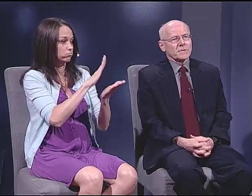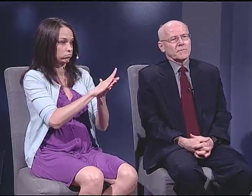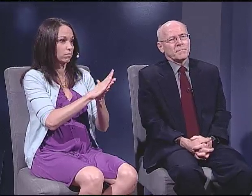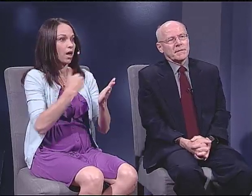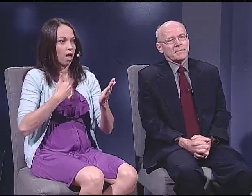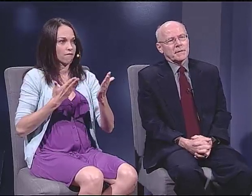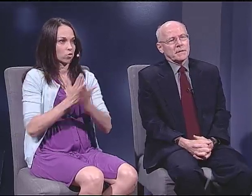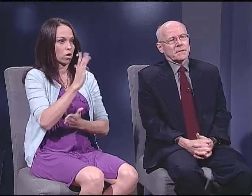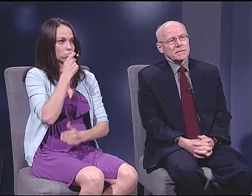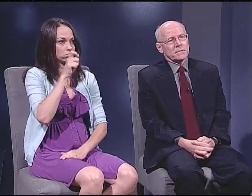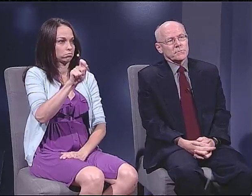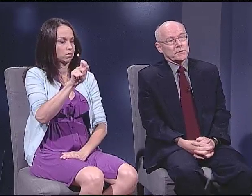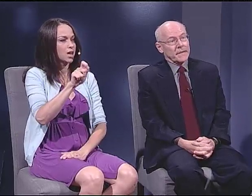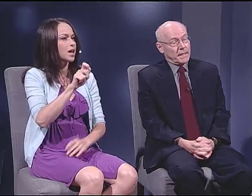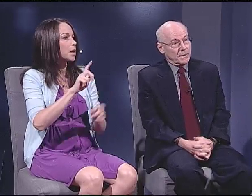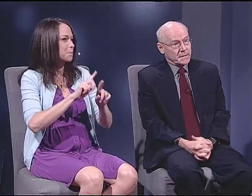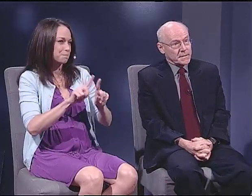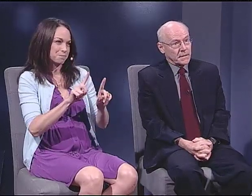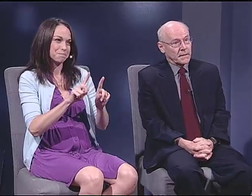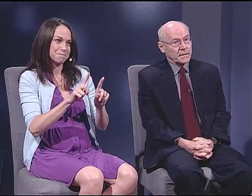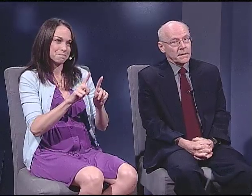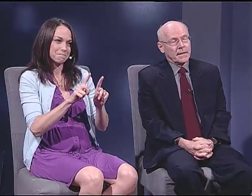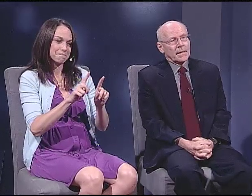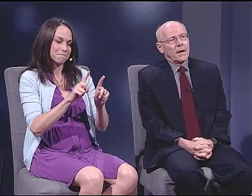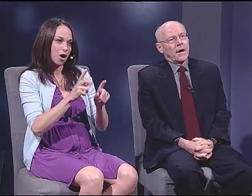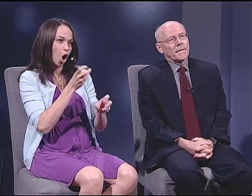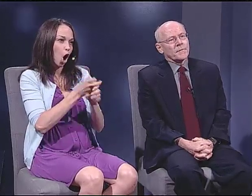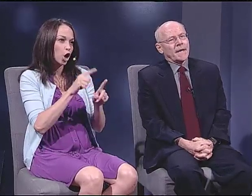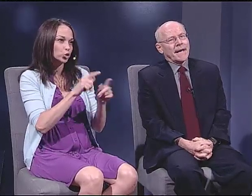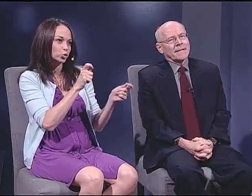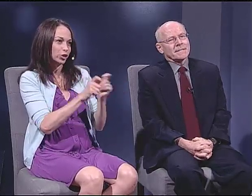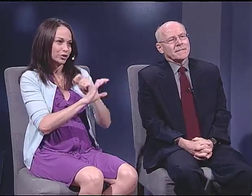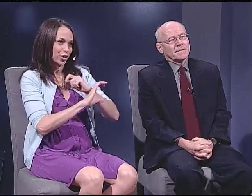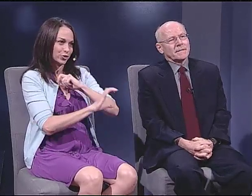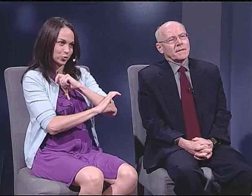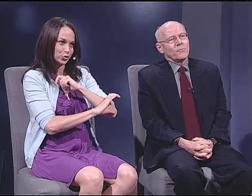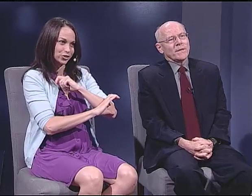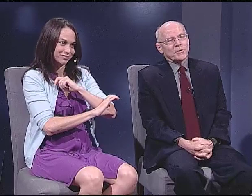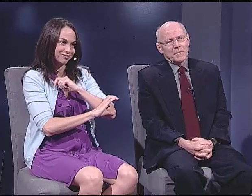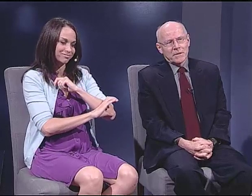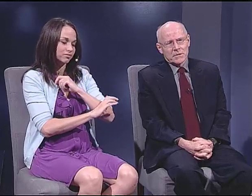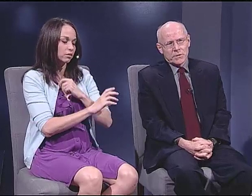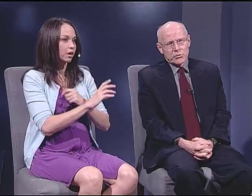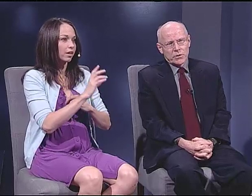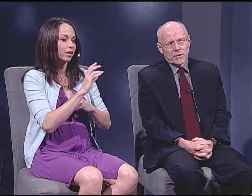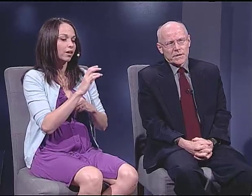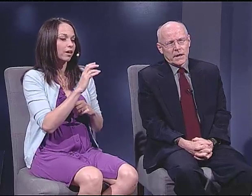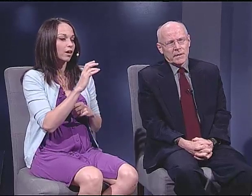to amend the American Constitution, that by design. On the other hand, we interpret the Constitution all the time,